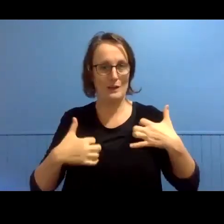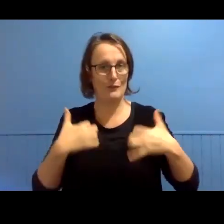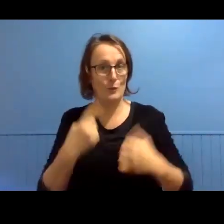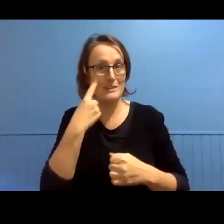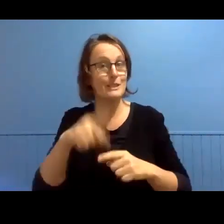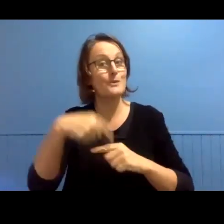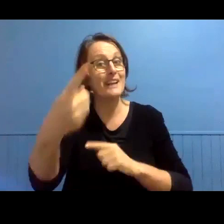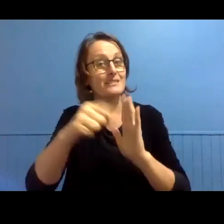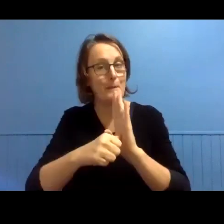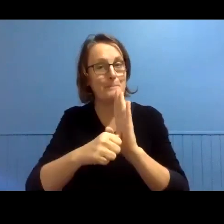Red Bee Media. <Thank you for using Ericsson's Live Remote Captioning Service.